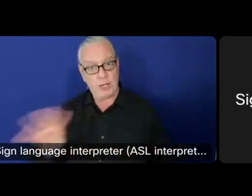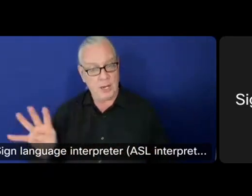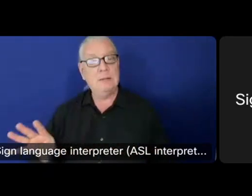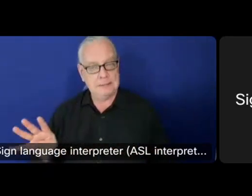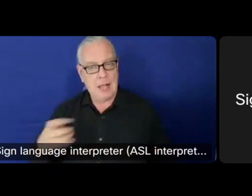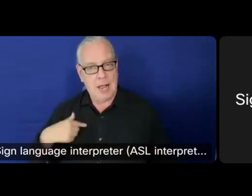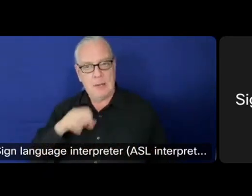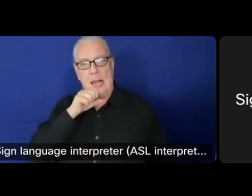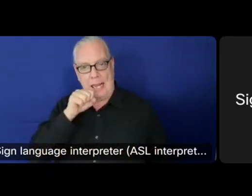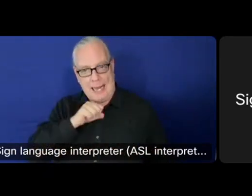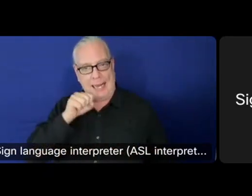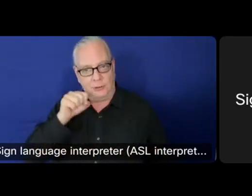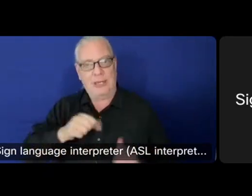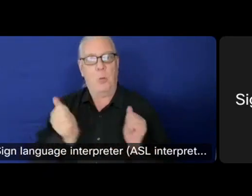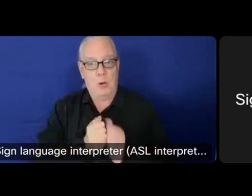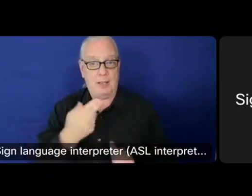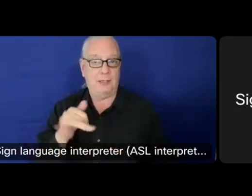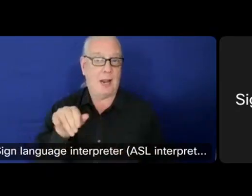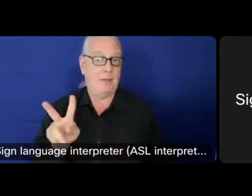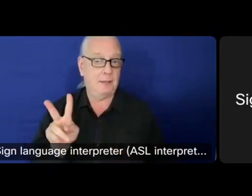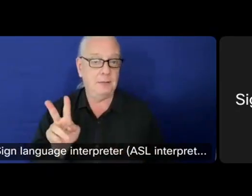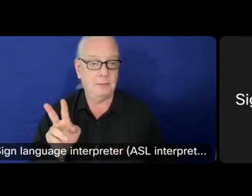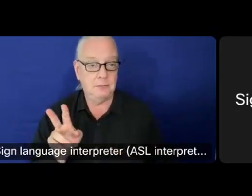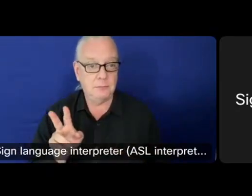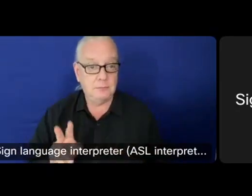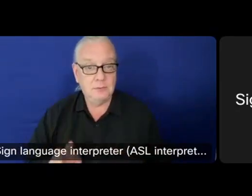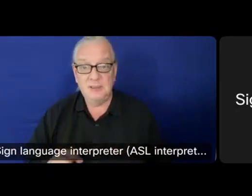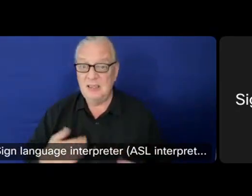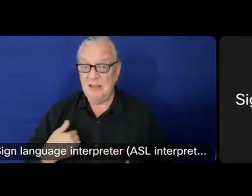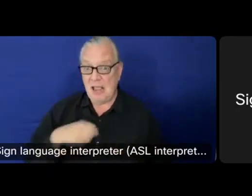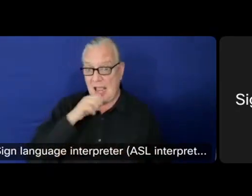diagnosed with HIV later in life. At 40, that was not what I